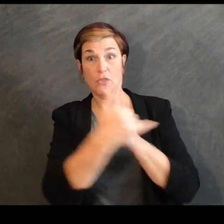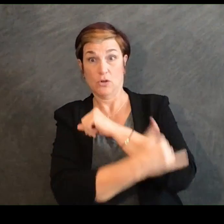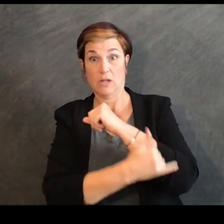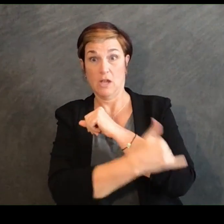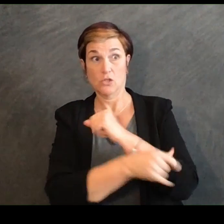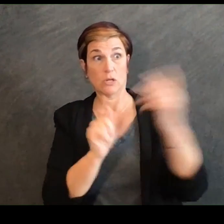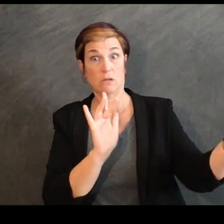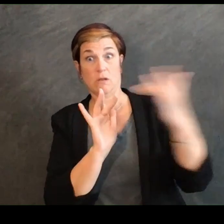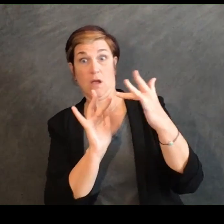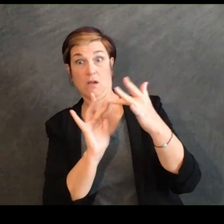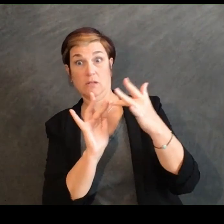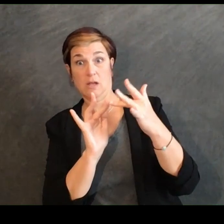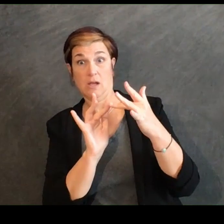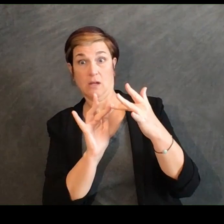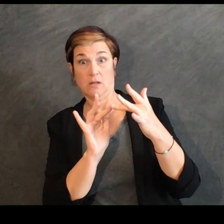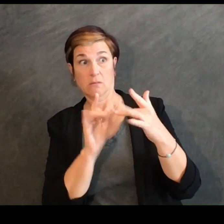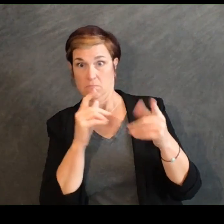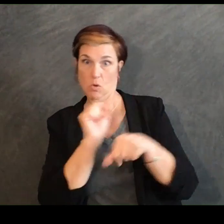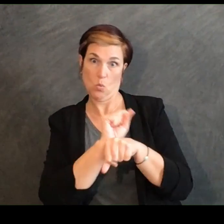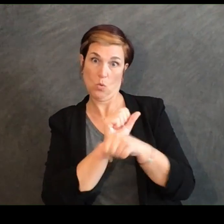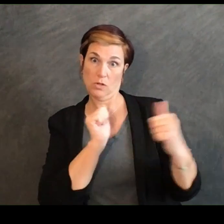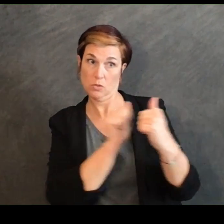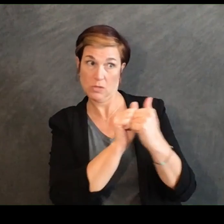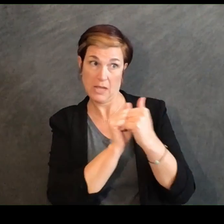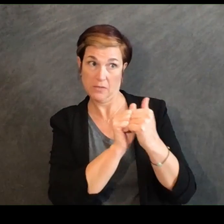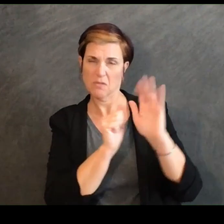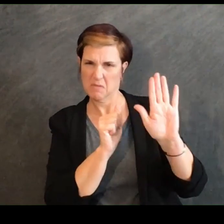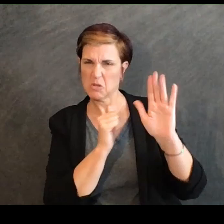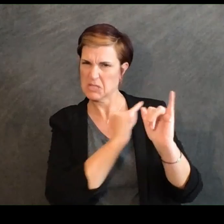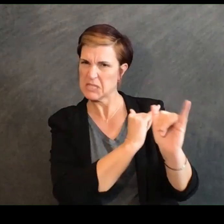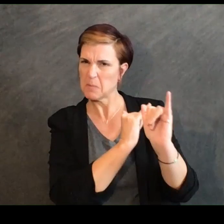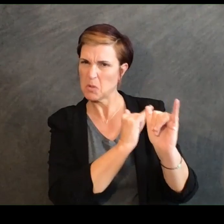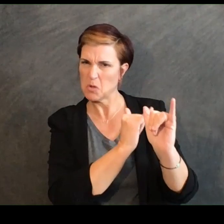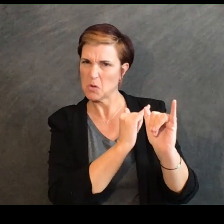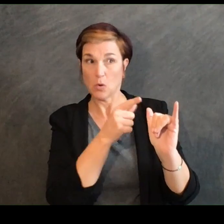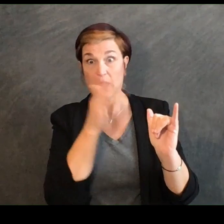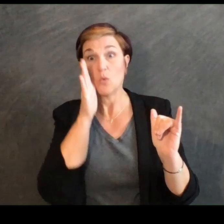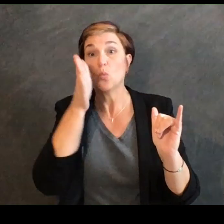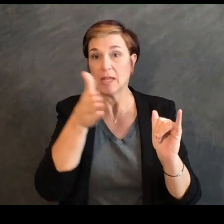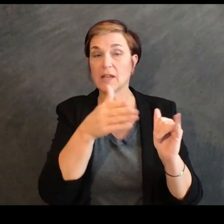they're doing similar things or will be doing similar things as a result of that